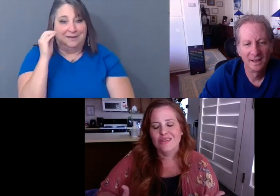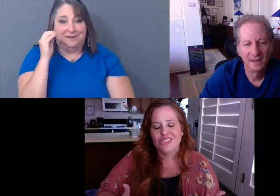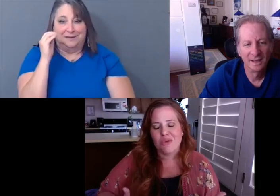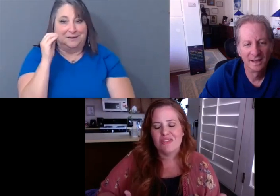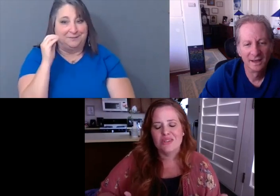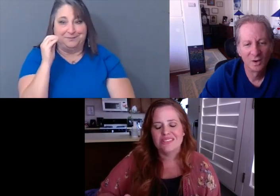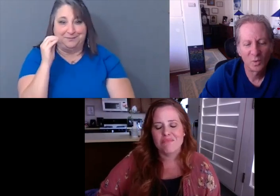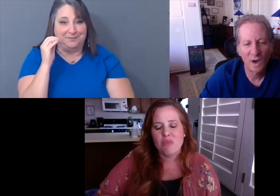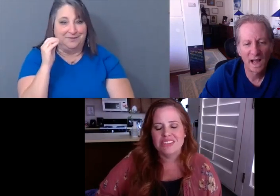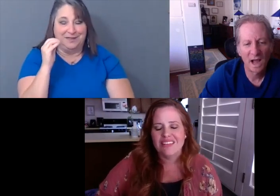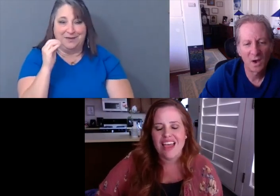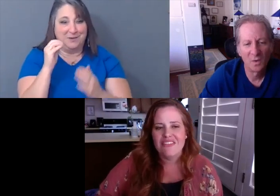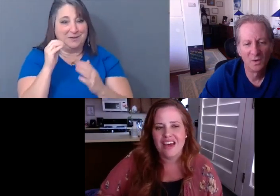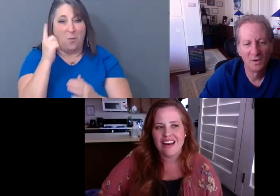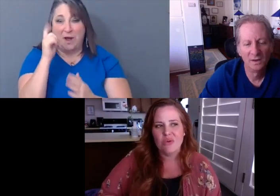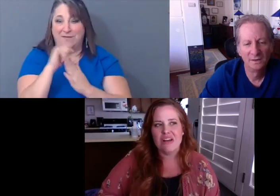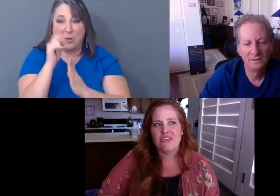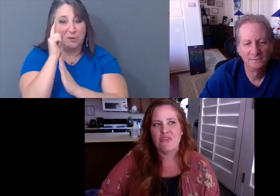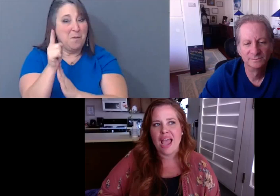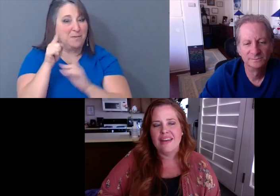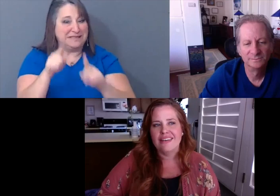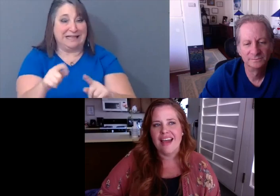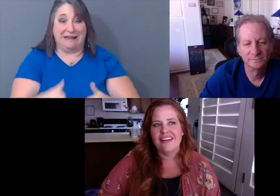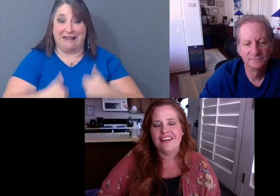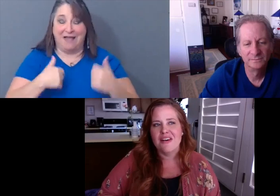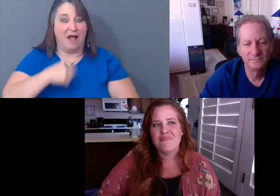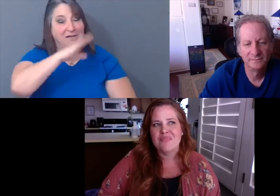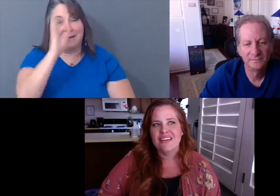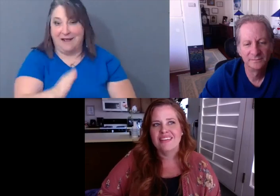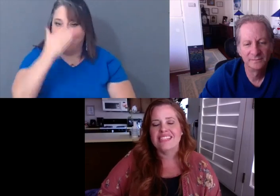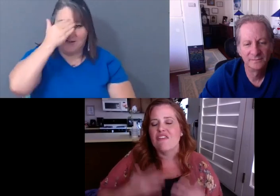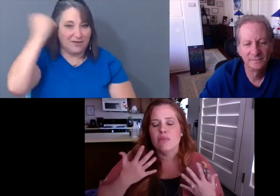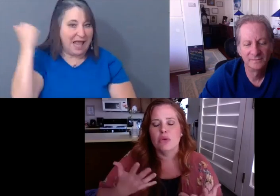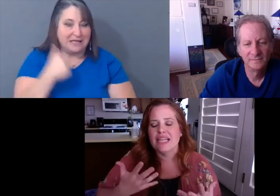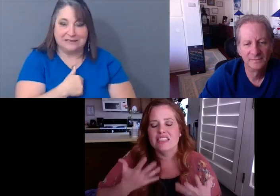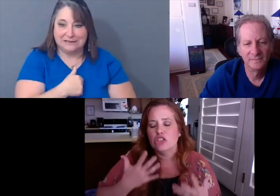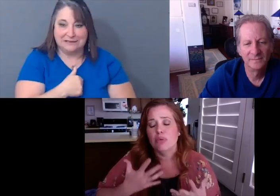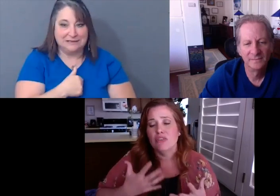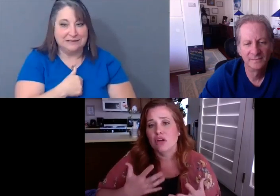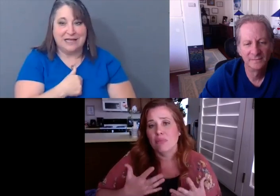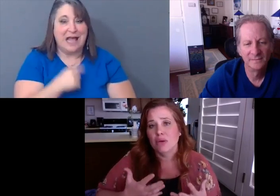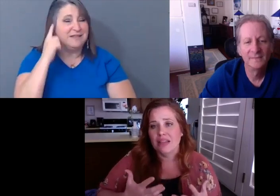It was just one of those moments in life that I will never forget. And the deaf community is such a beautiful community,